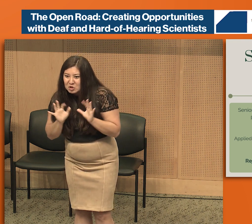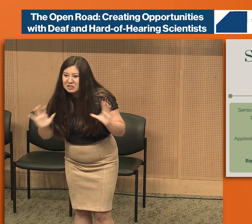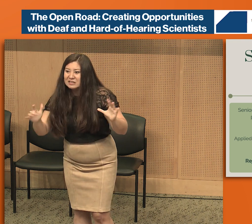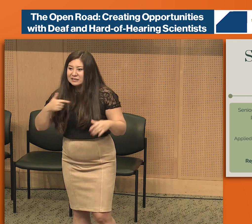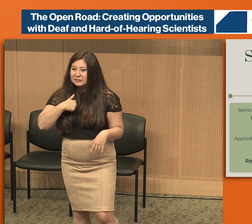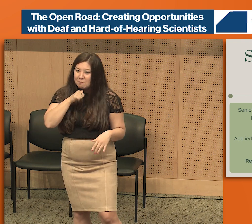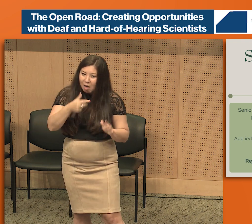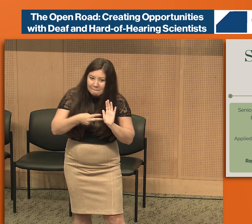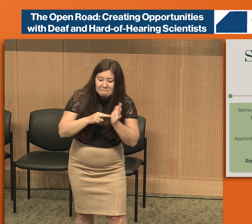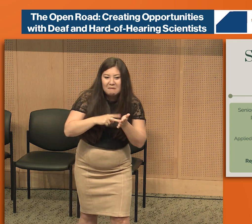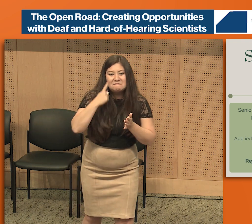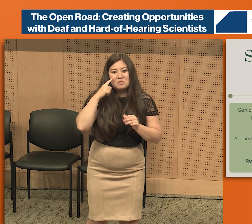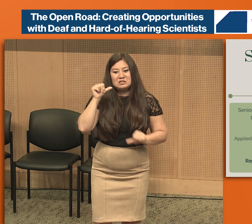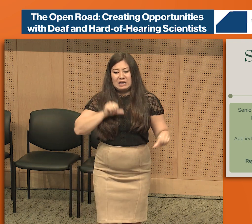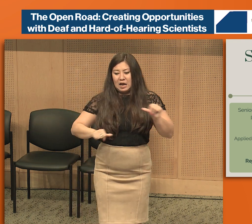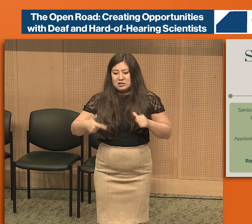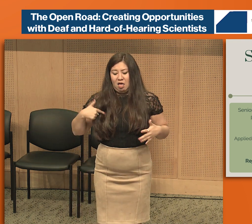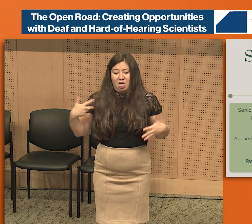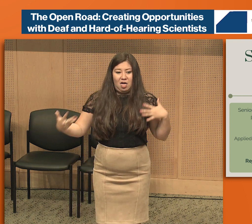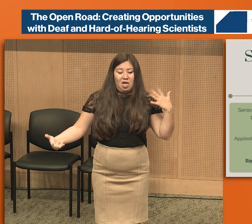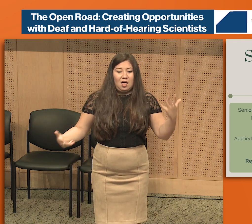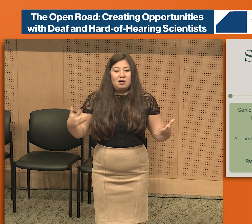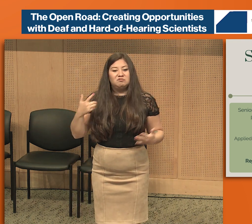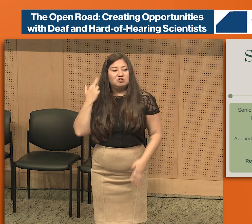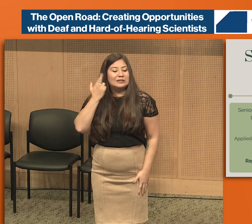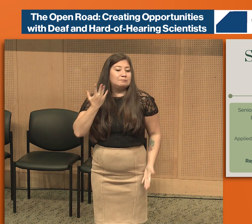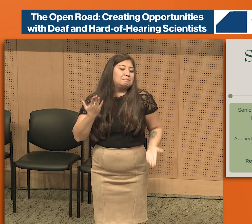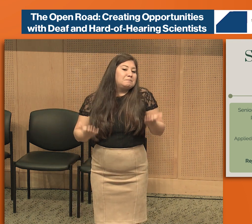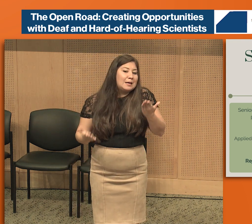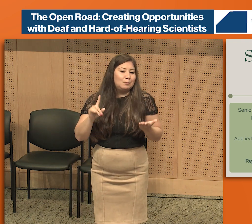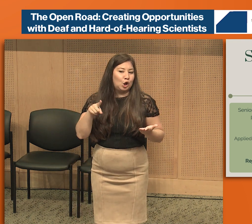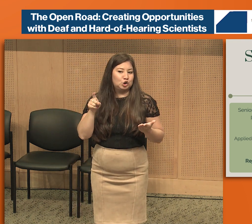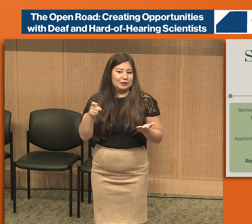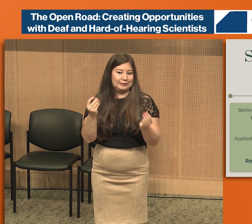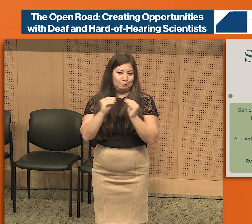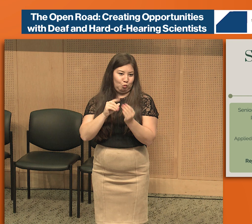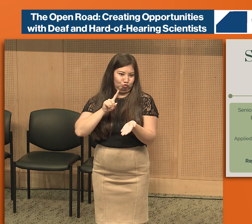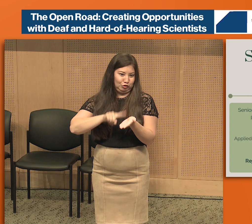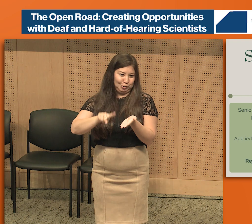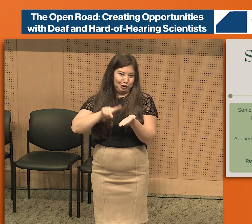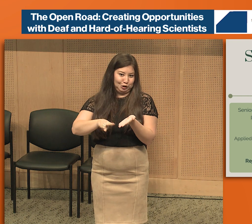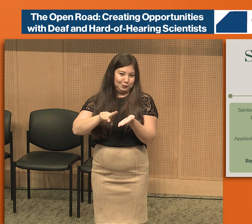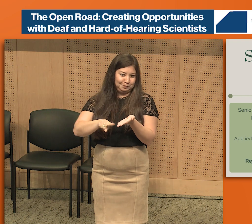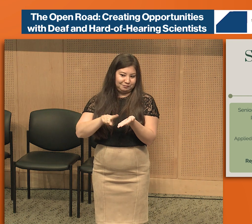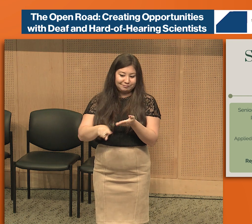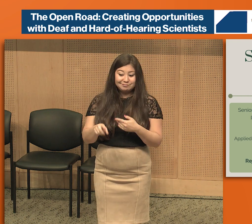I had a really hard time accepting that. And I decided that maybe I needed to do